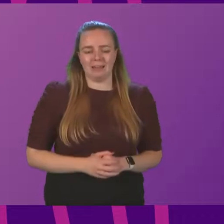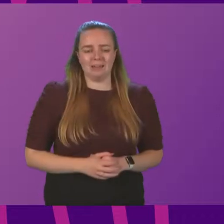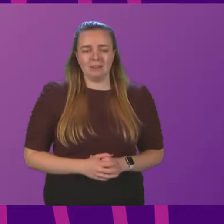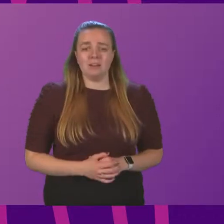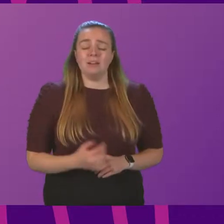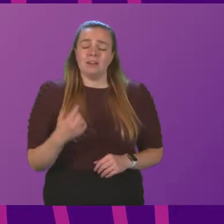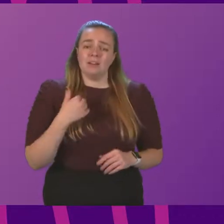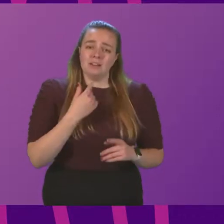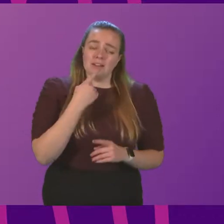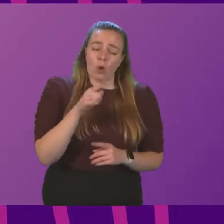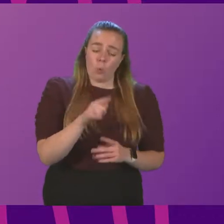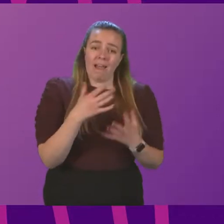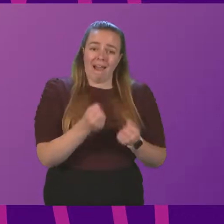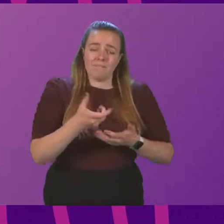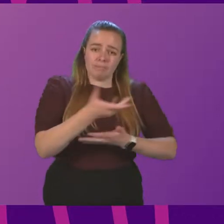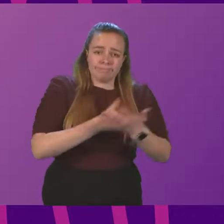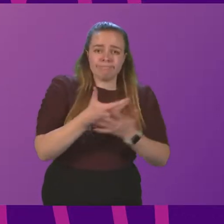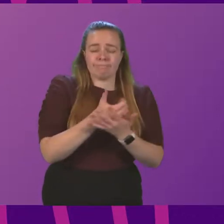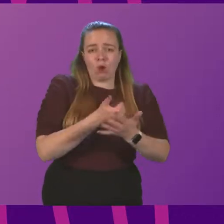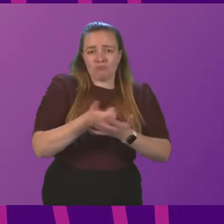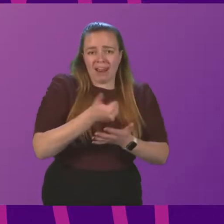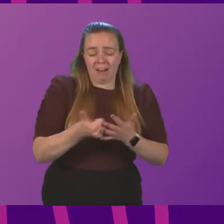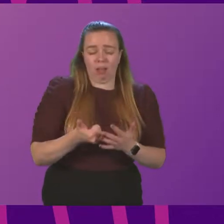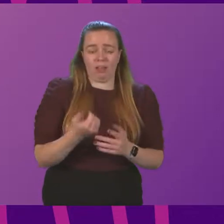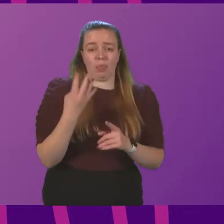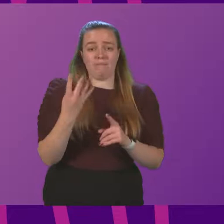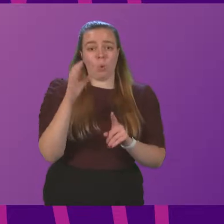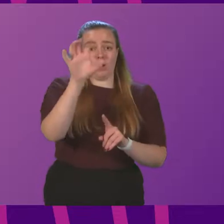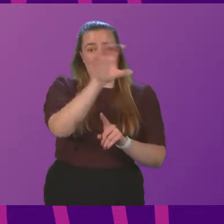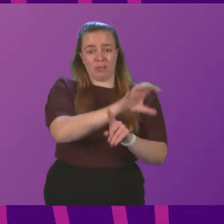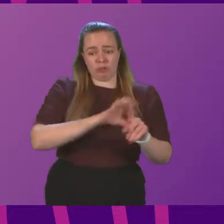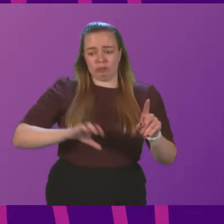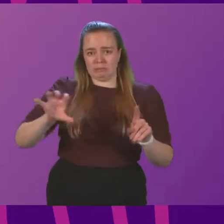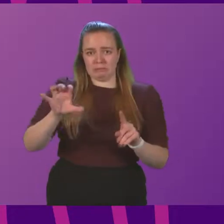We have conversations regularly on a four-nations basis. I usually meet my health minister